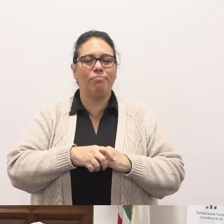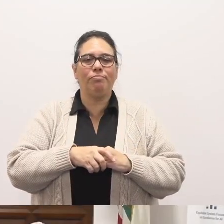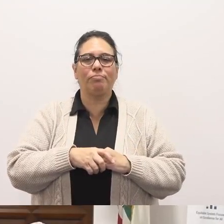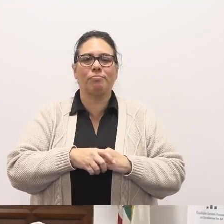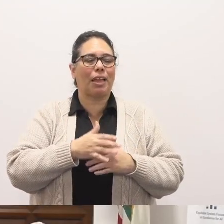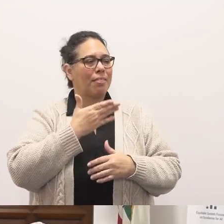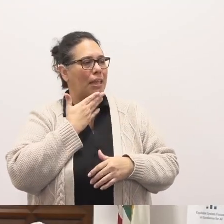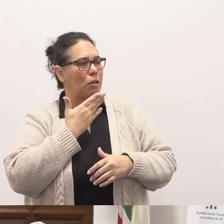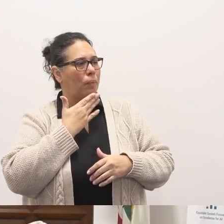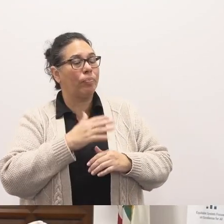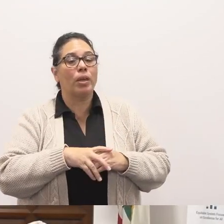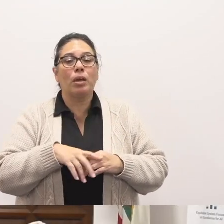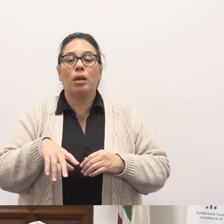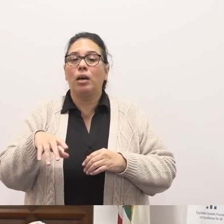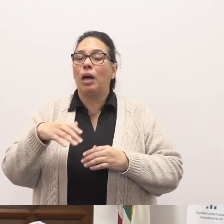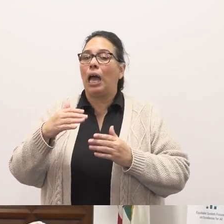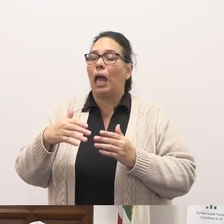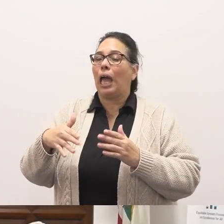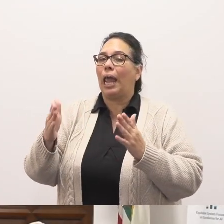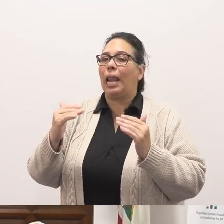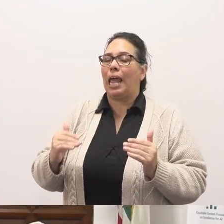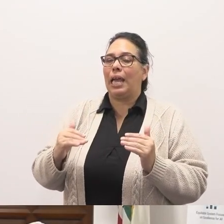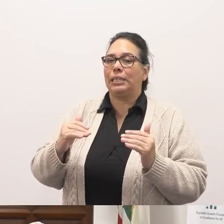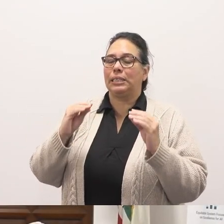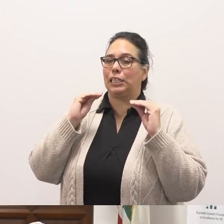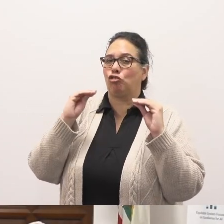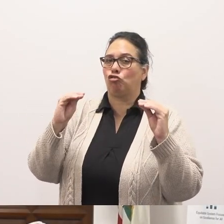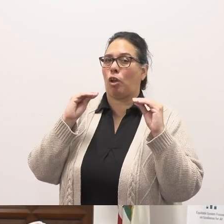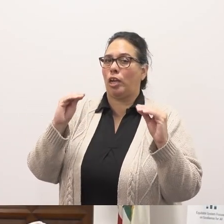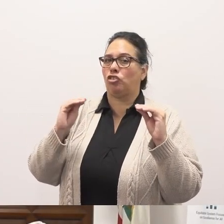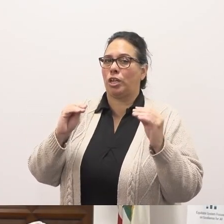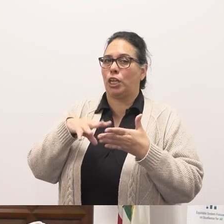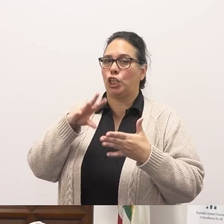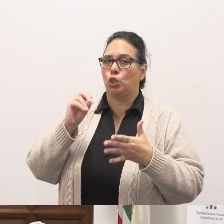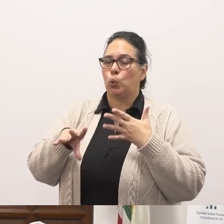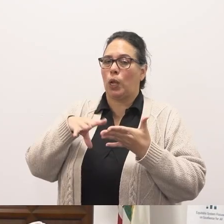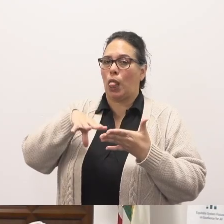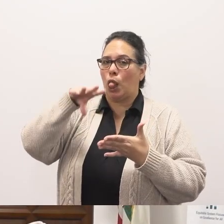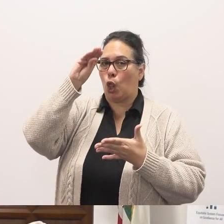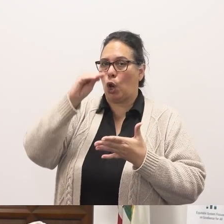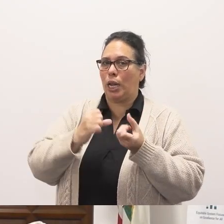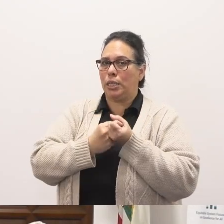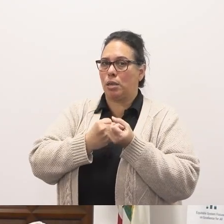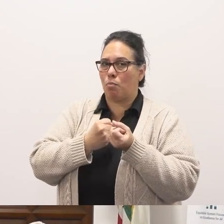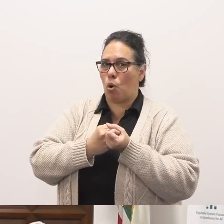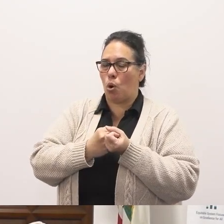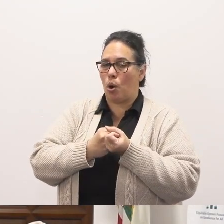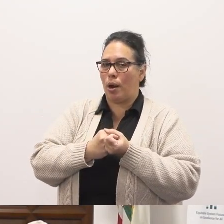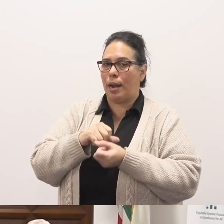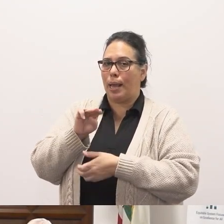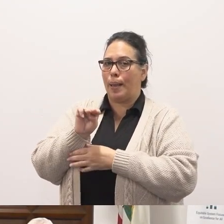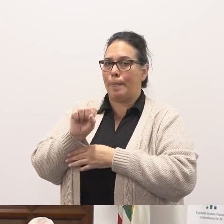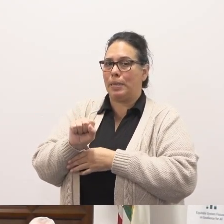Thank you. Next we have Instruction and Student Learning Supports. Ms. López.